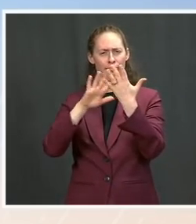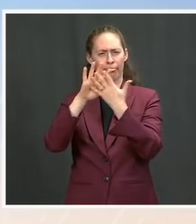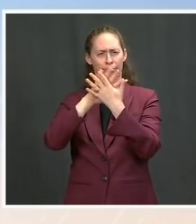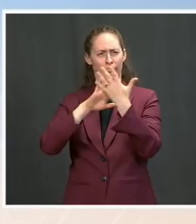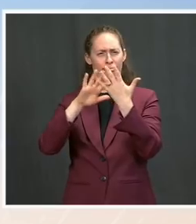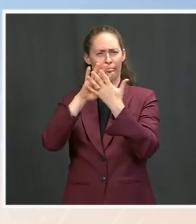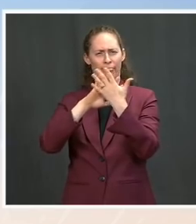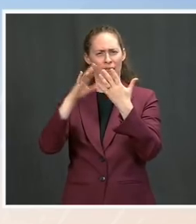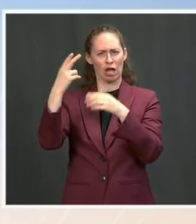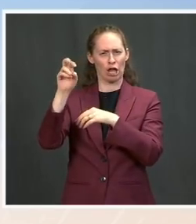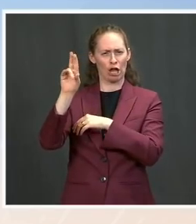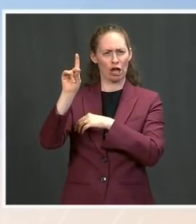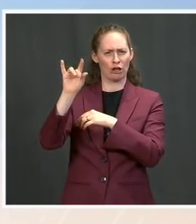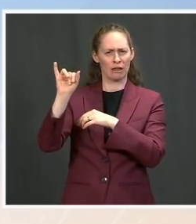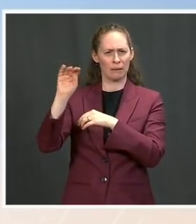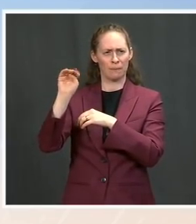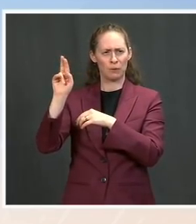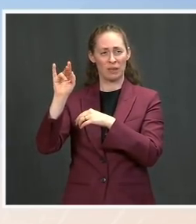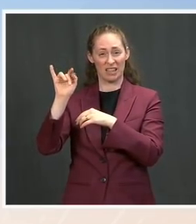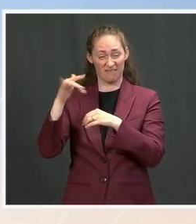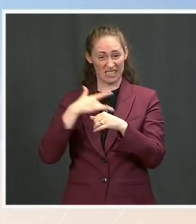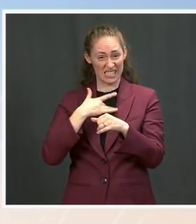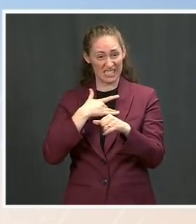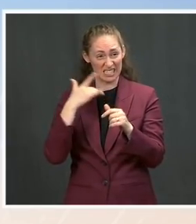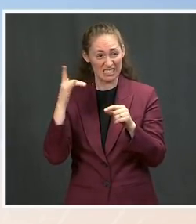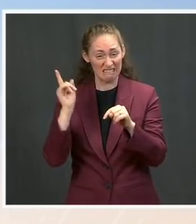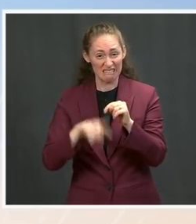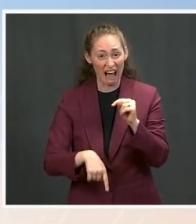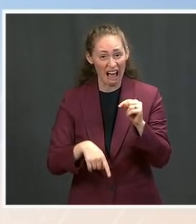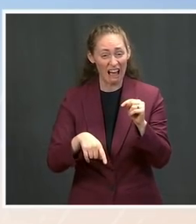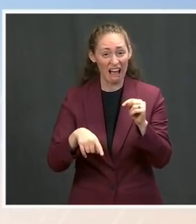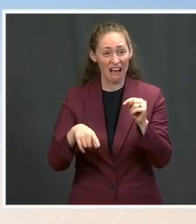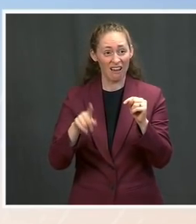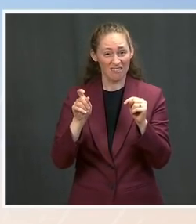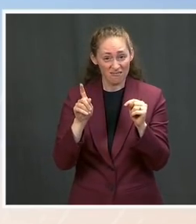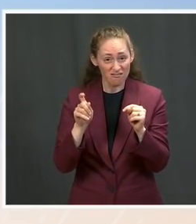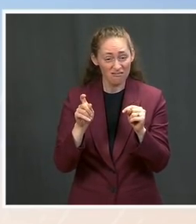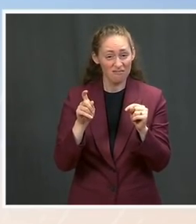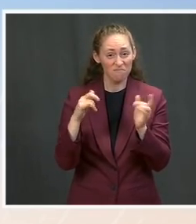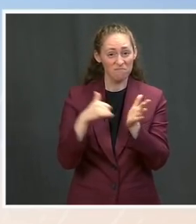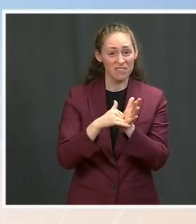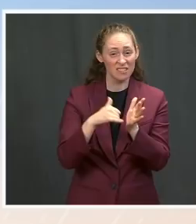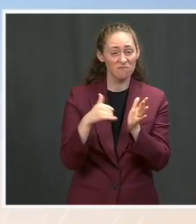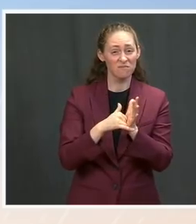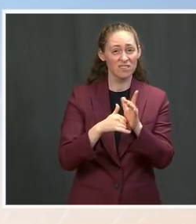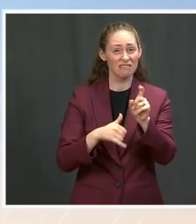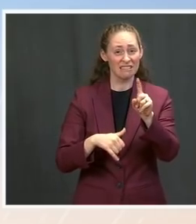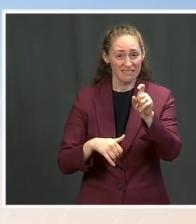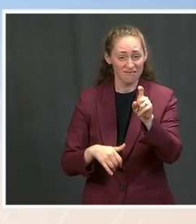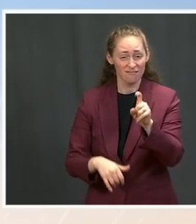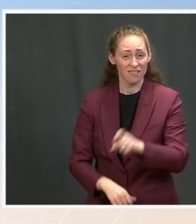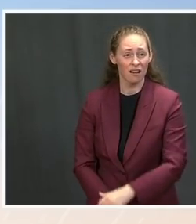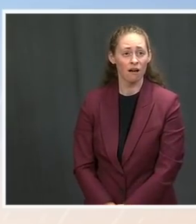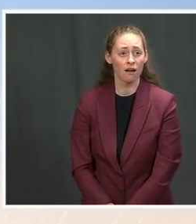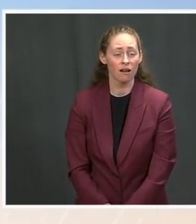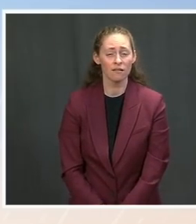Is this a deliberate shift away from that? Ms. Psaki: Again, it's a great question. I just don't want to answer -- and I know we typically have